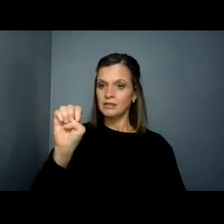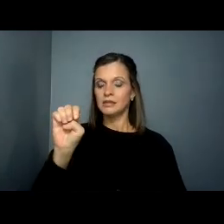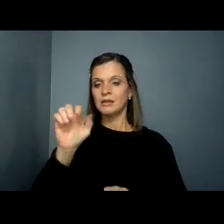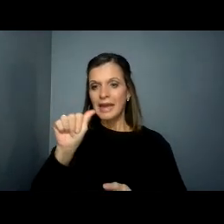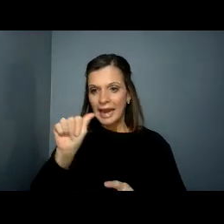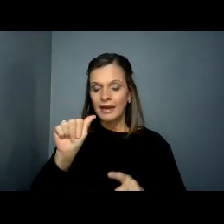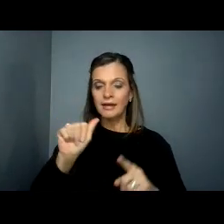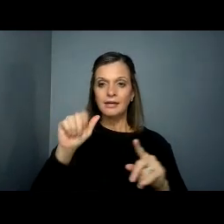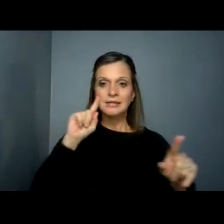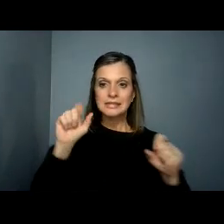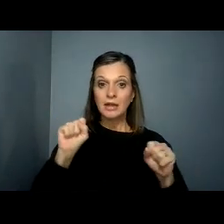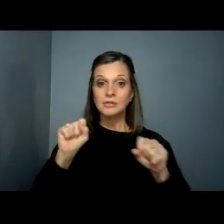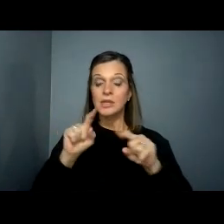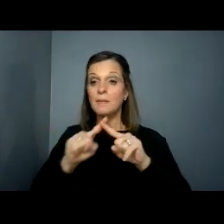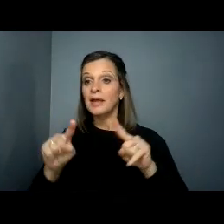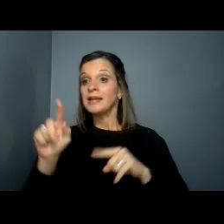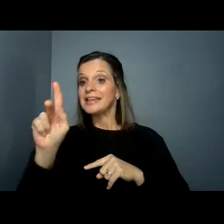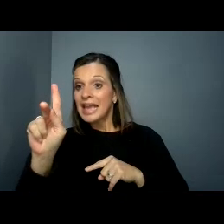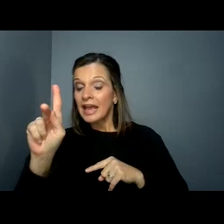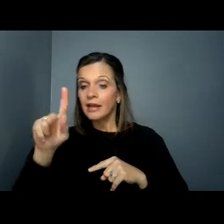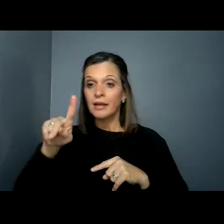You can't hear that. So you either have to see the teeth